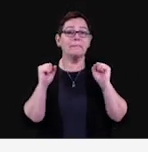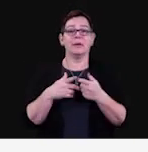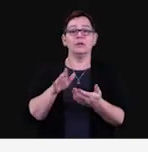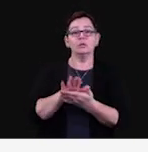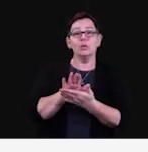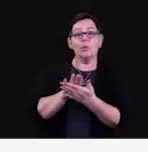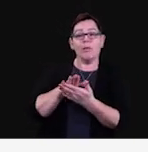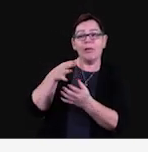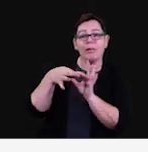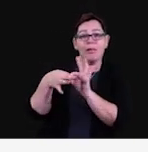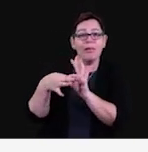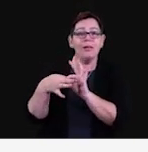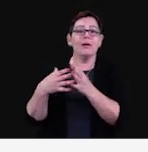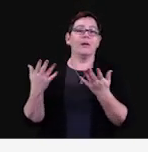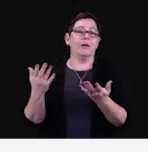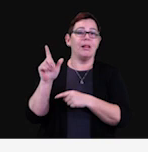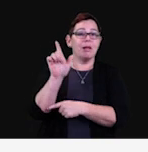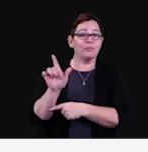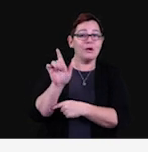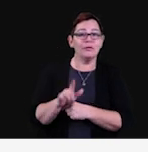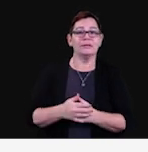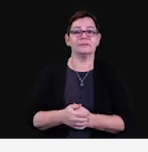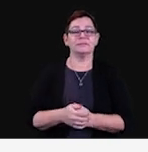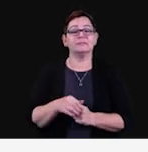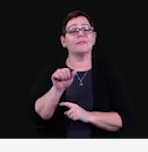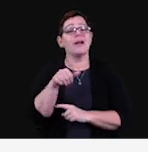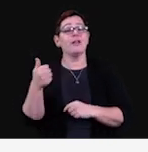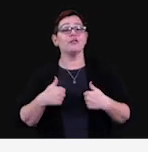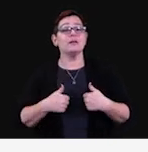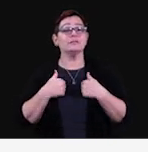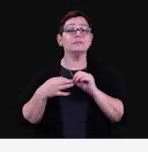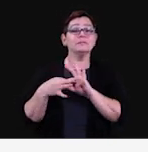Other residential ties relevant to determining your residency status